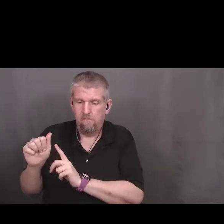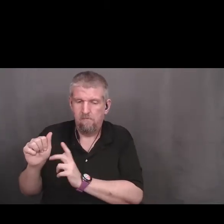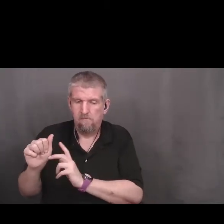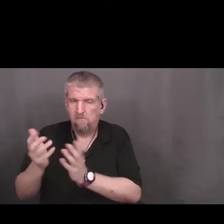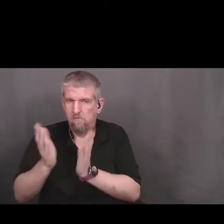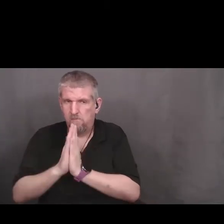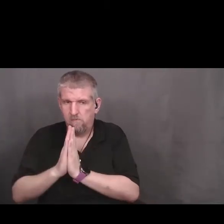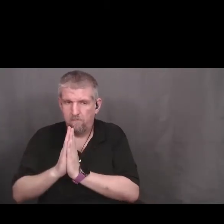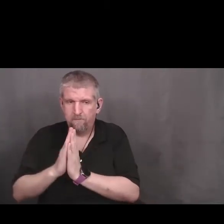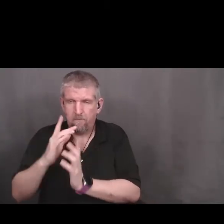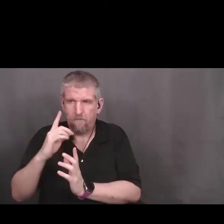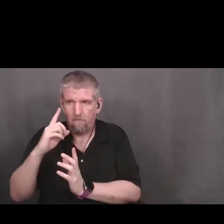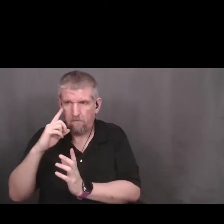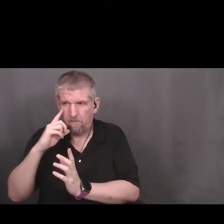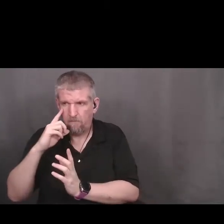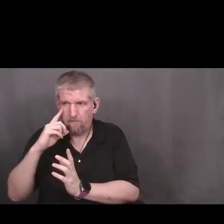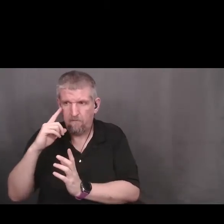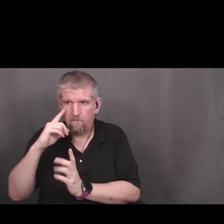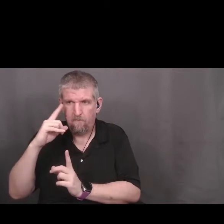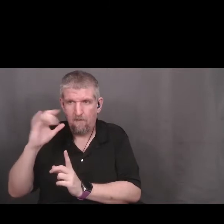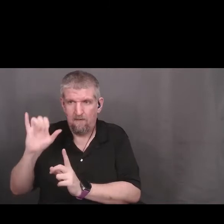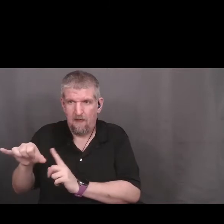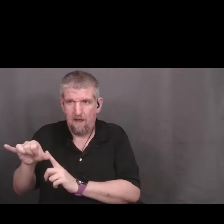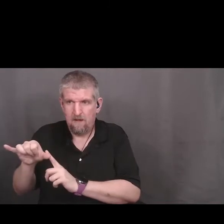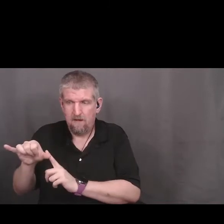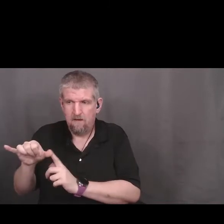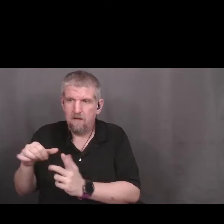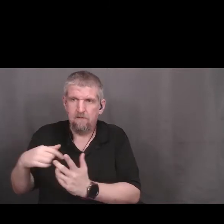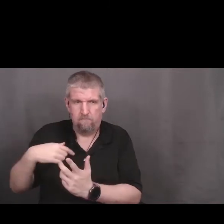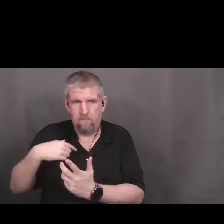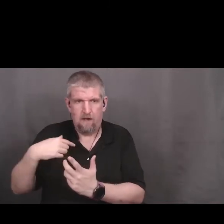accommodations for is the one you're getting proof of for,